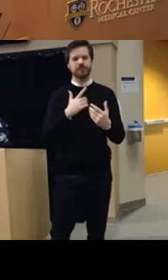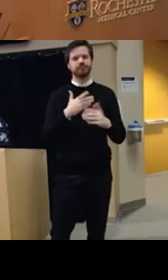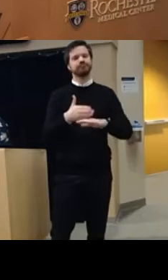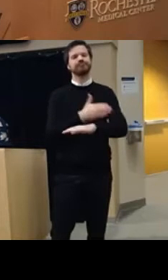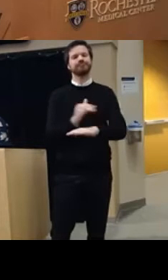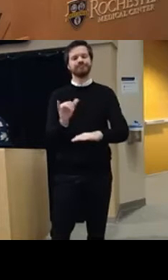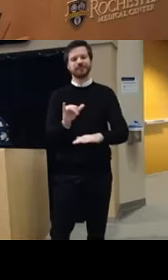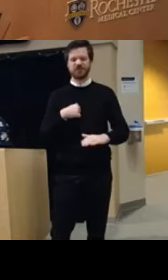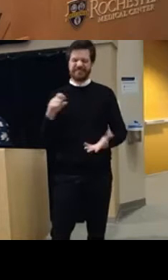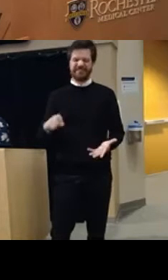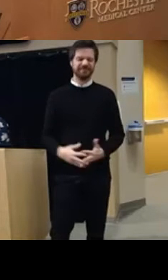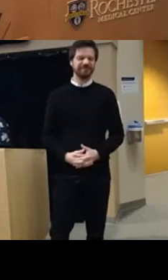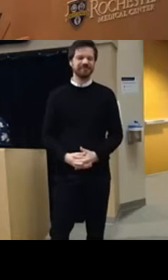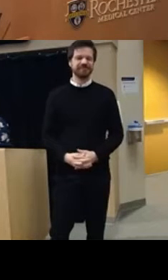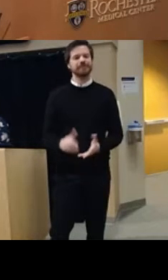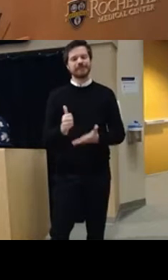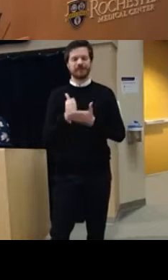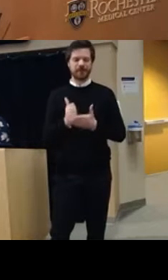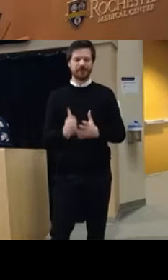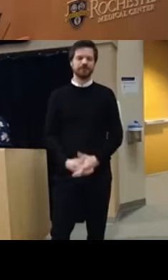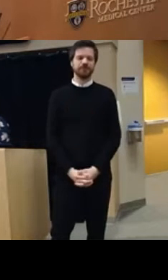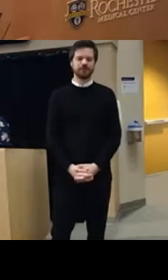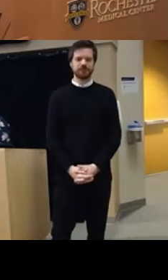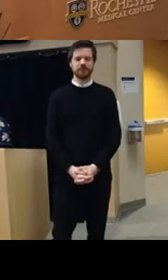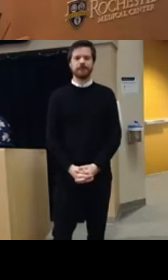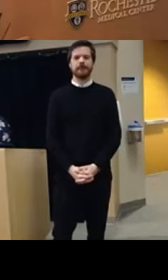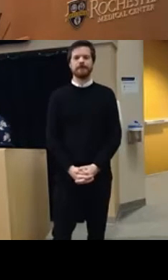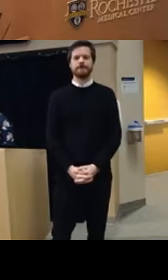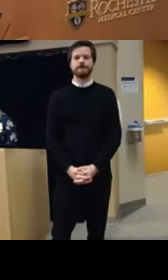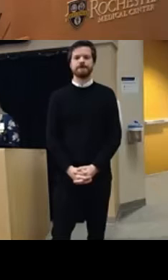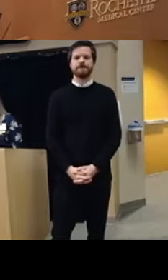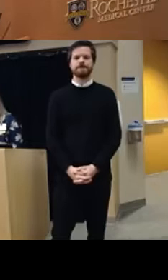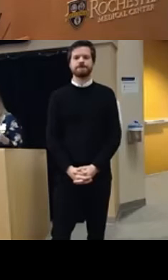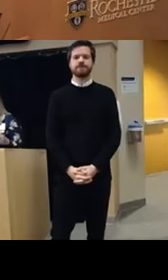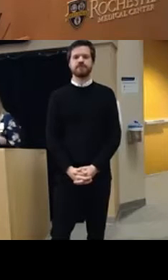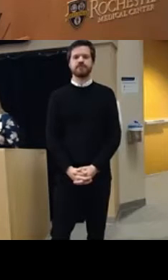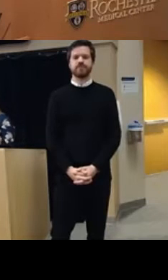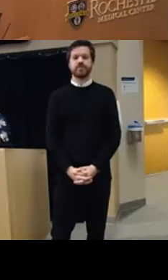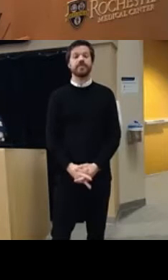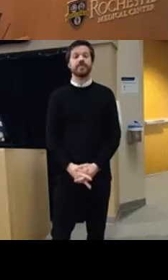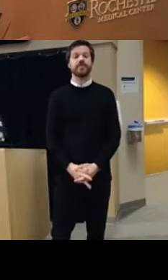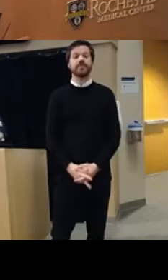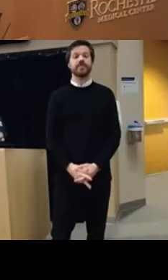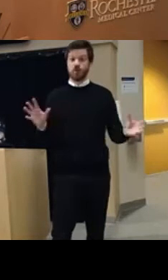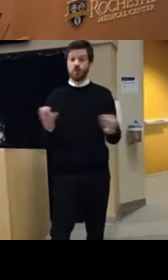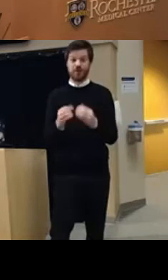which we needed so it's helpful all right so at this time in total you can see at the bottom